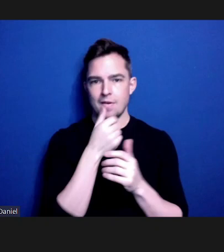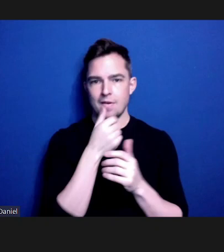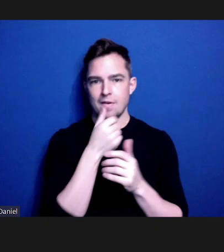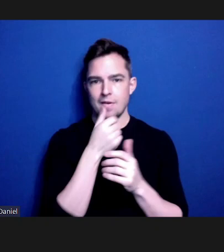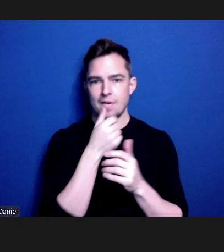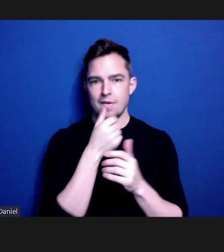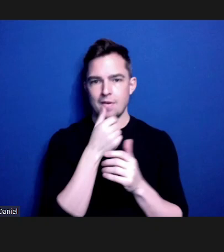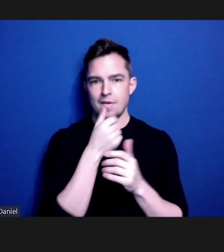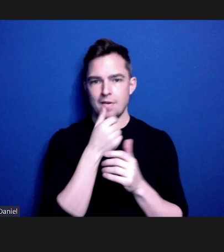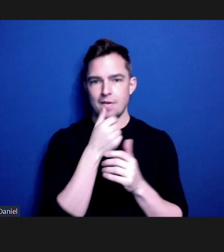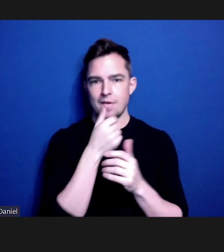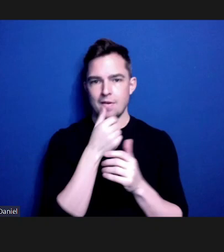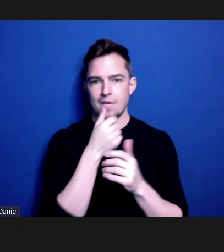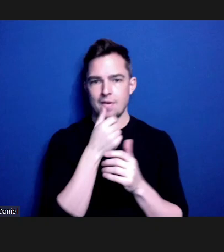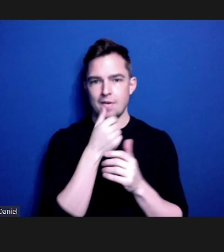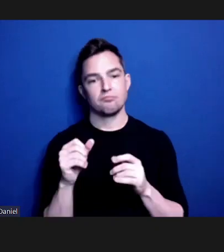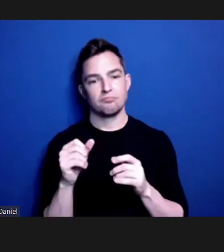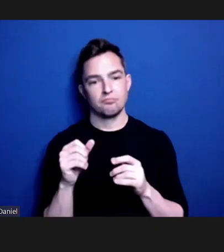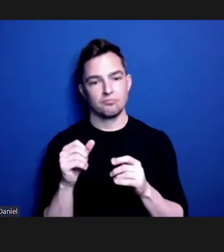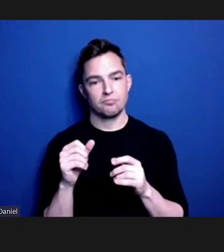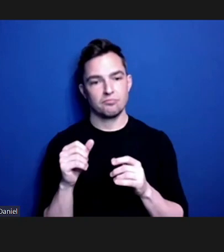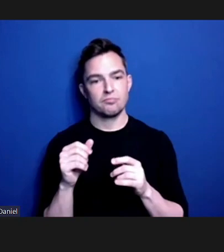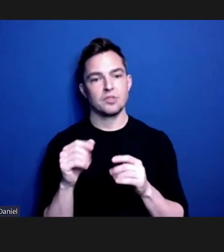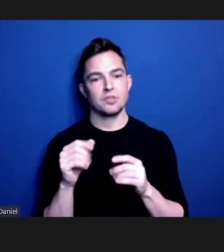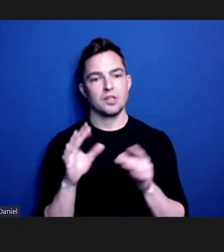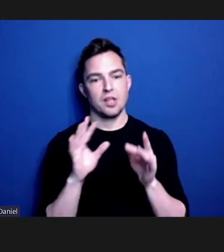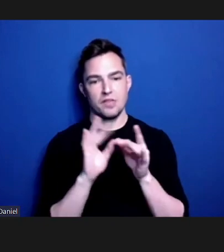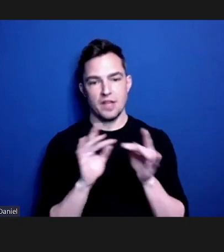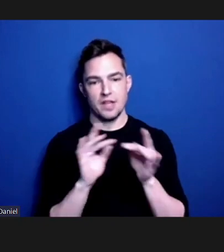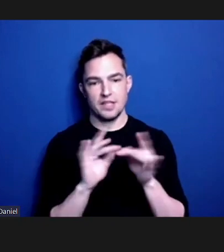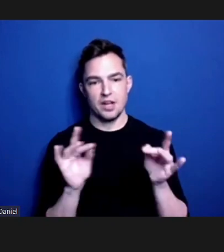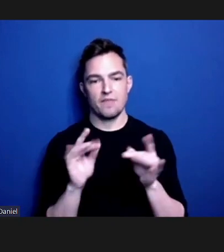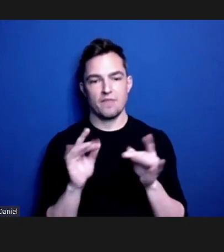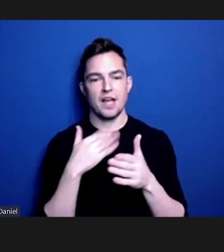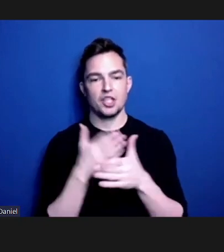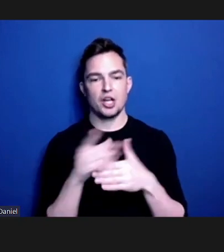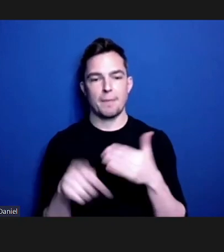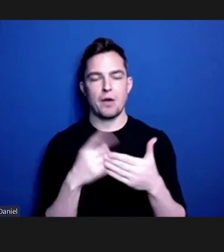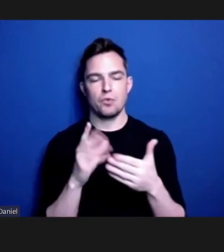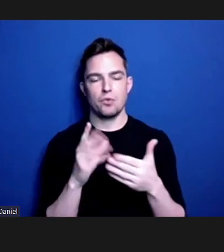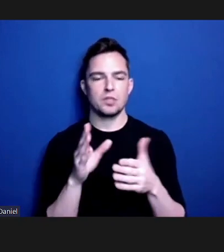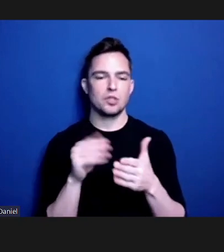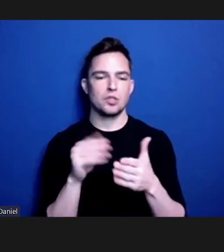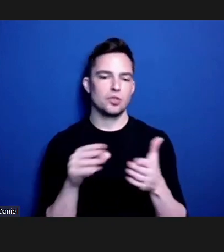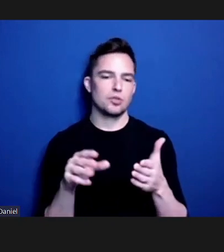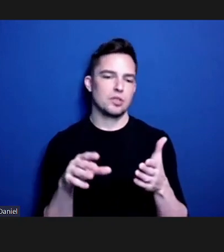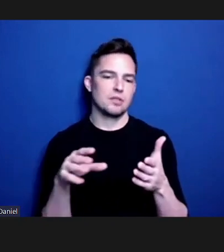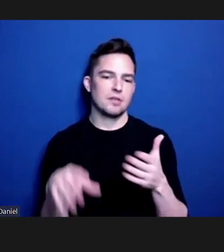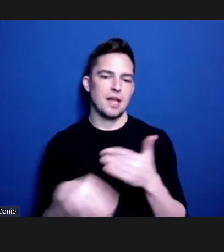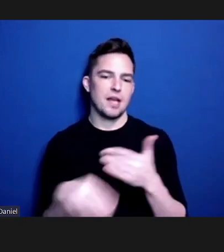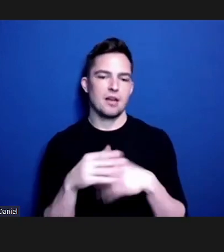around the student who was being outed on Facebook by the cop, but not before the cop